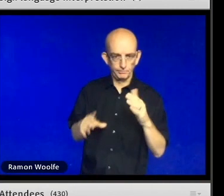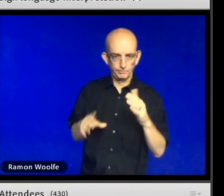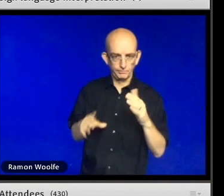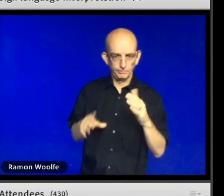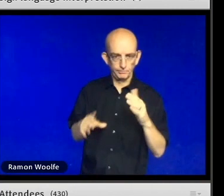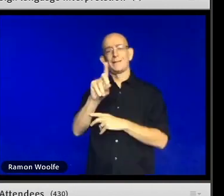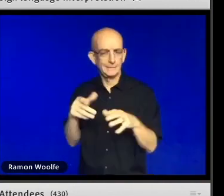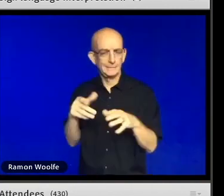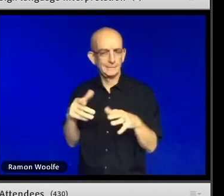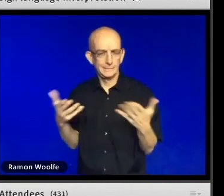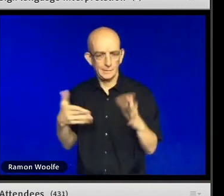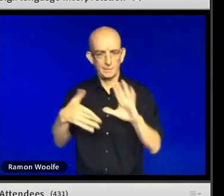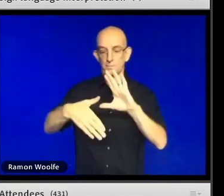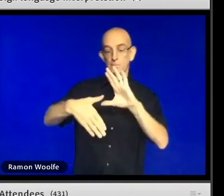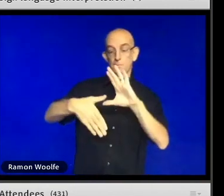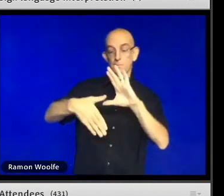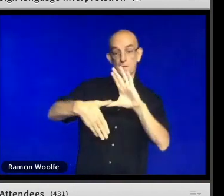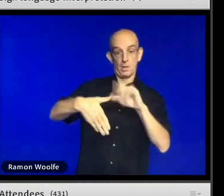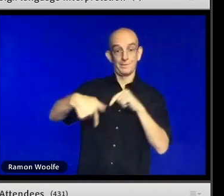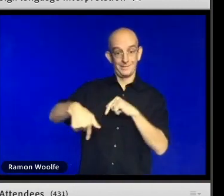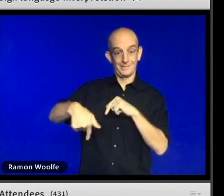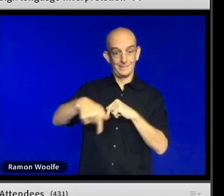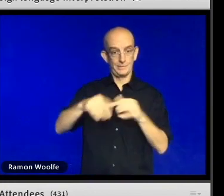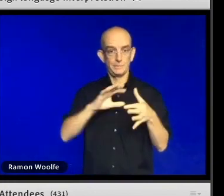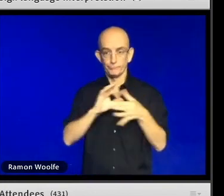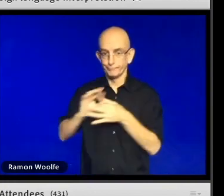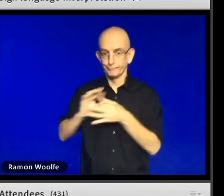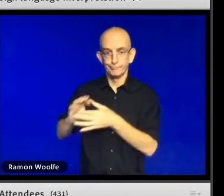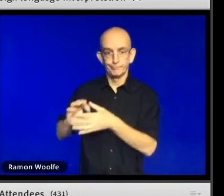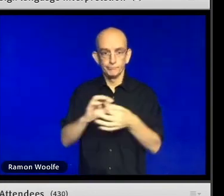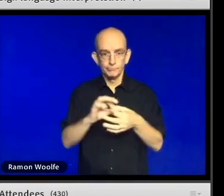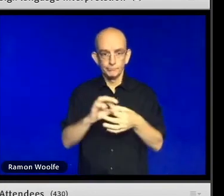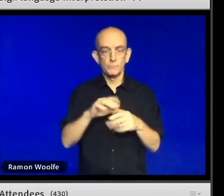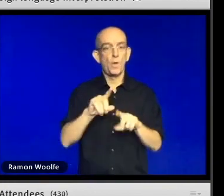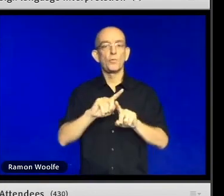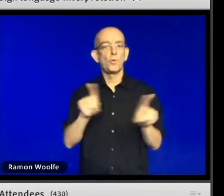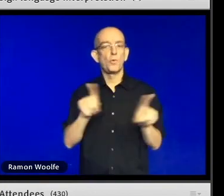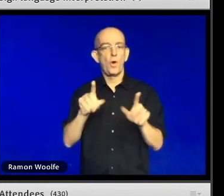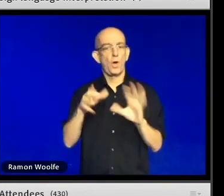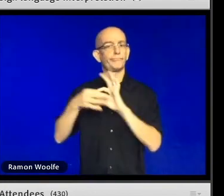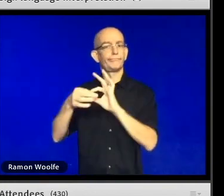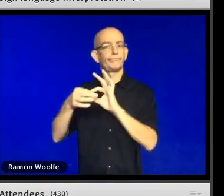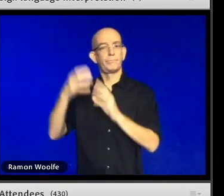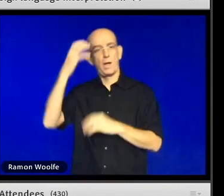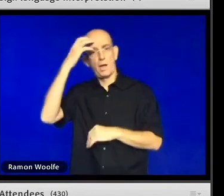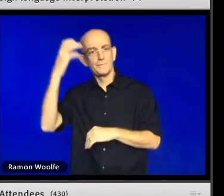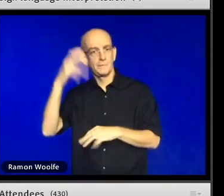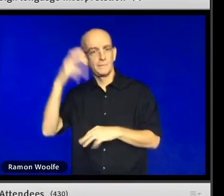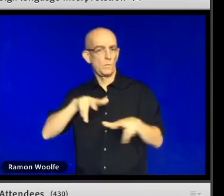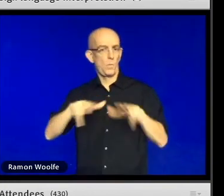and disability in English. We have also CoAmex in Mexico. We have inclusion that's been working especially in Colombia. Well, next slide, please.